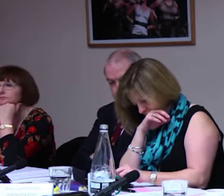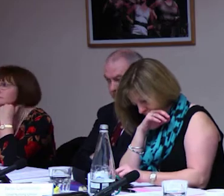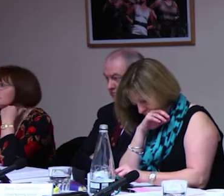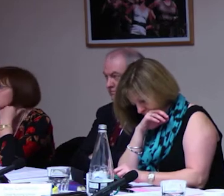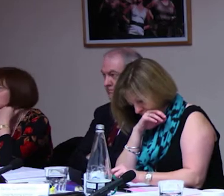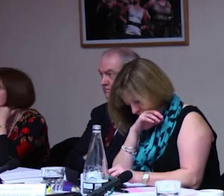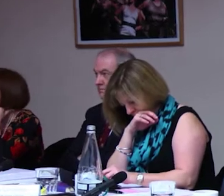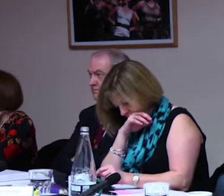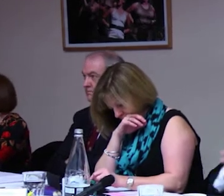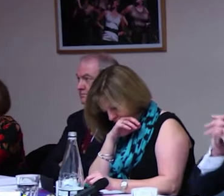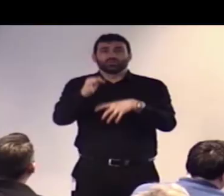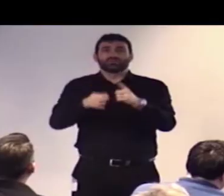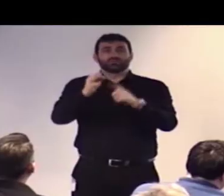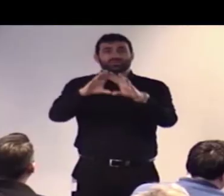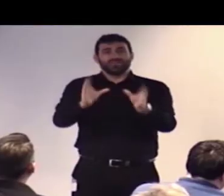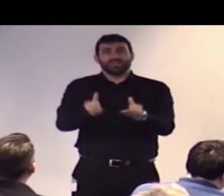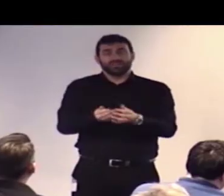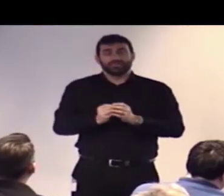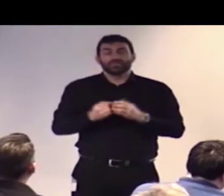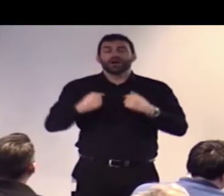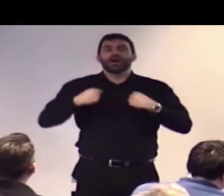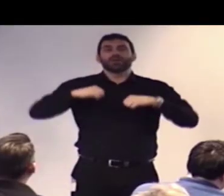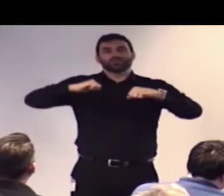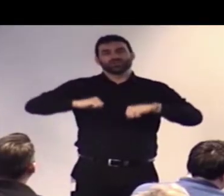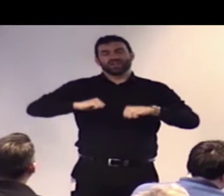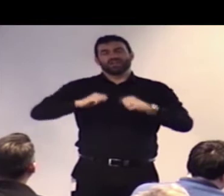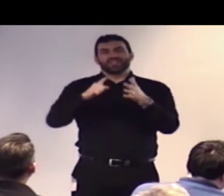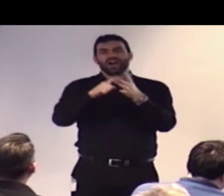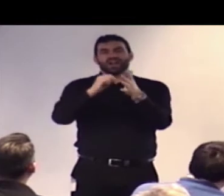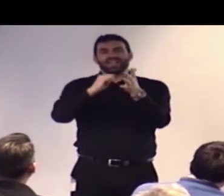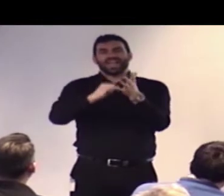So I am Chair of this thing called the ISCG, which is shortly to change its name to the